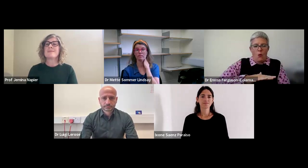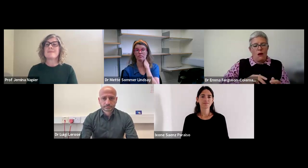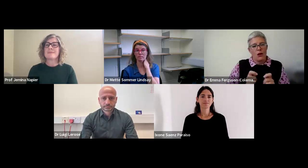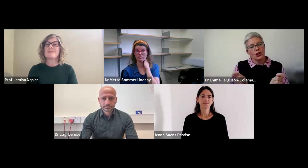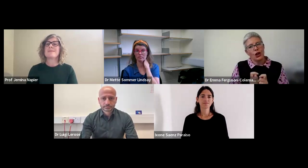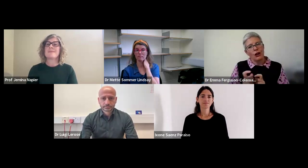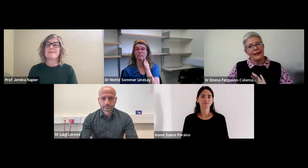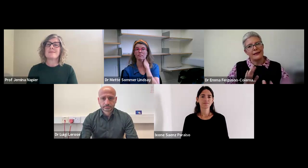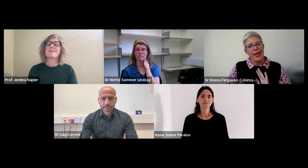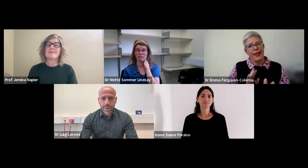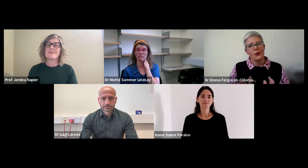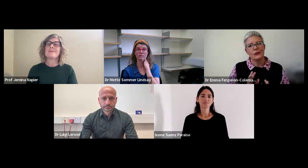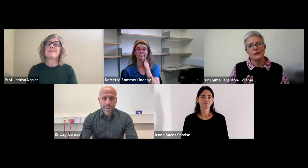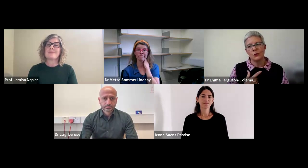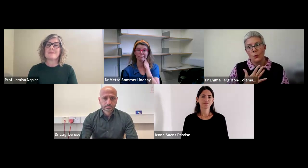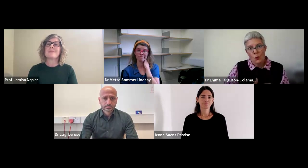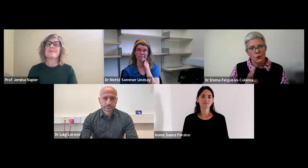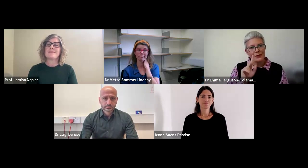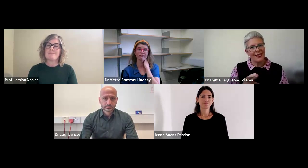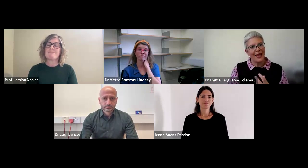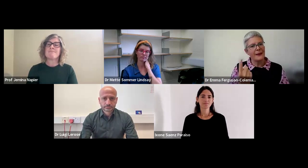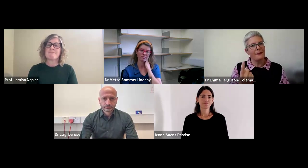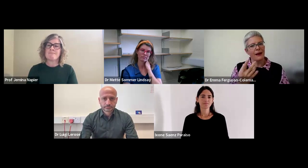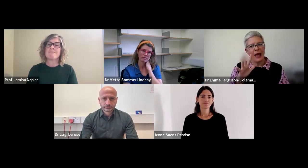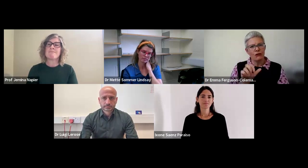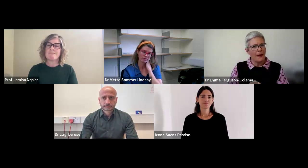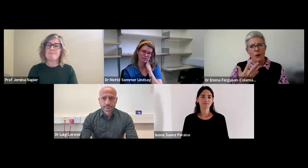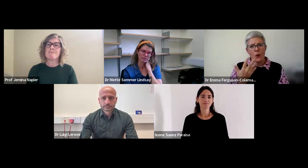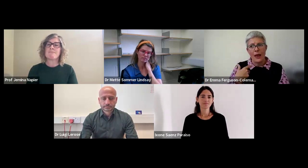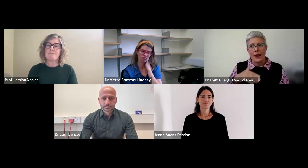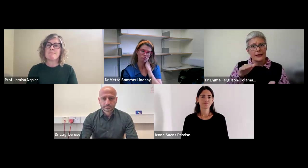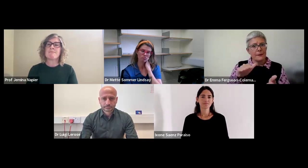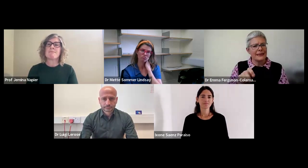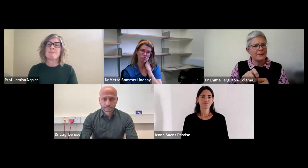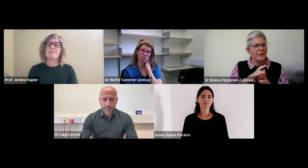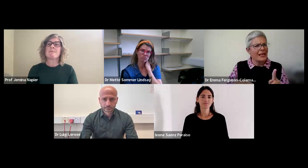the journals? Where are our journals? Where are the sign language journals?" I'd like to see that